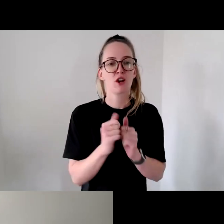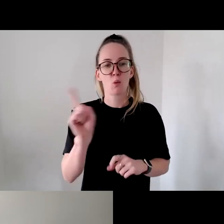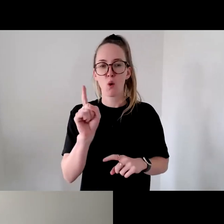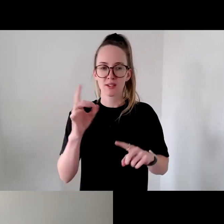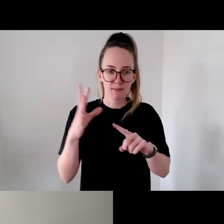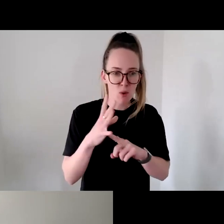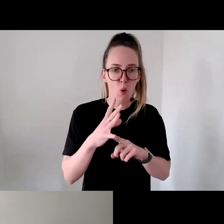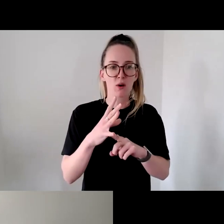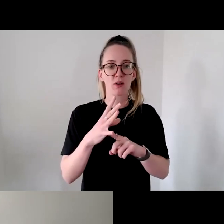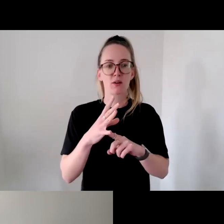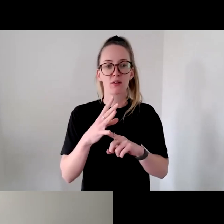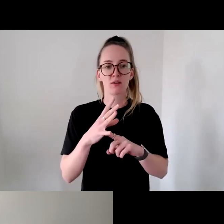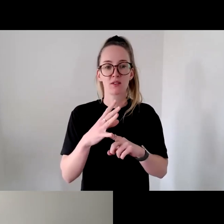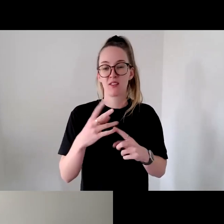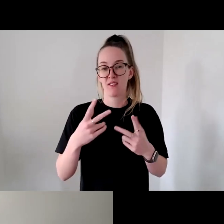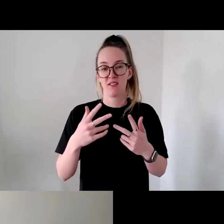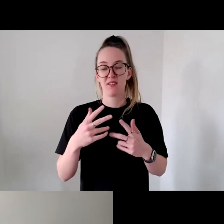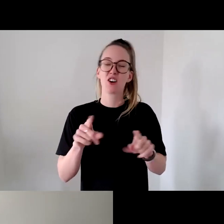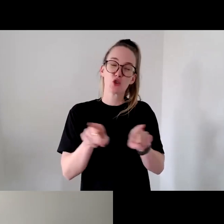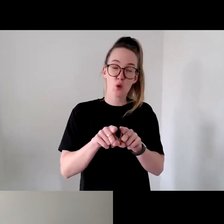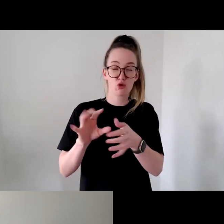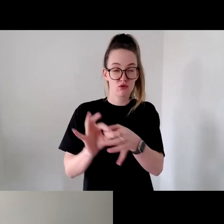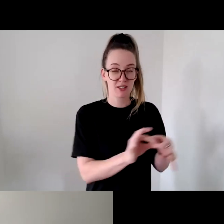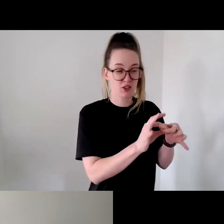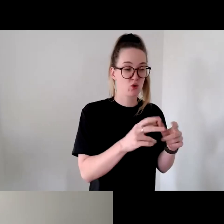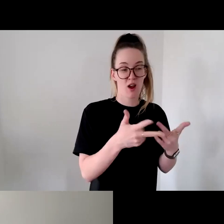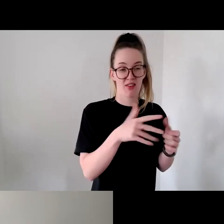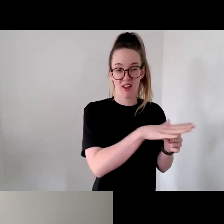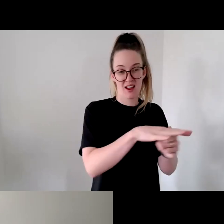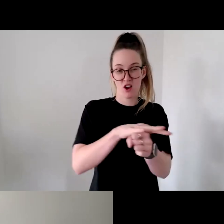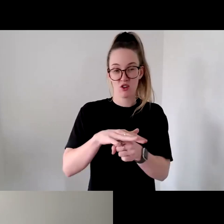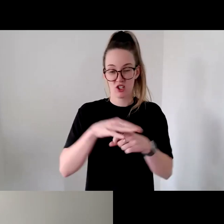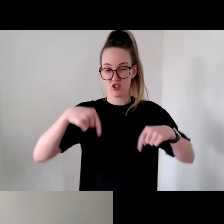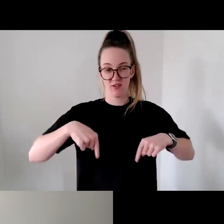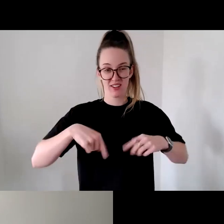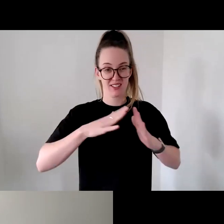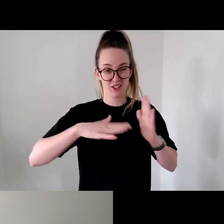and this applies in lots of other parts of the creative industries, is that people moved around,